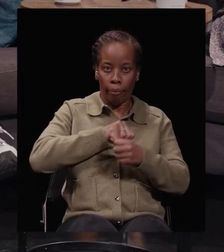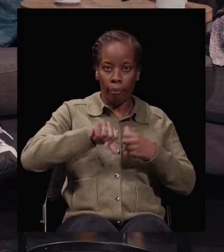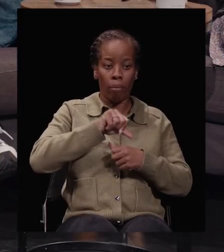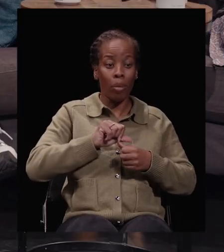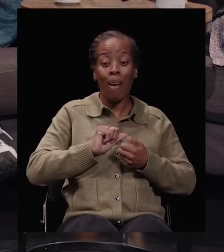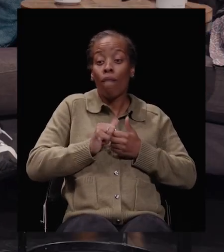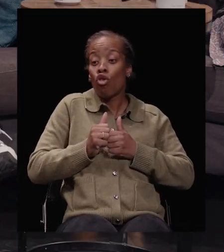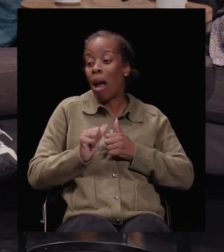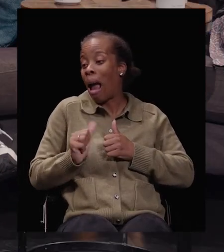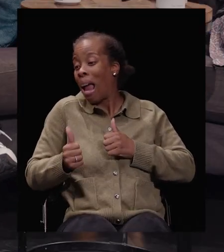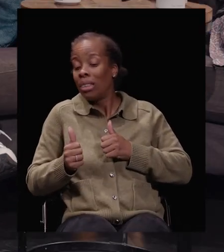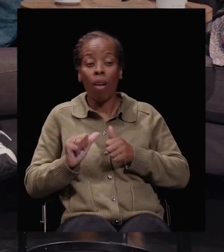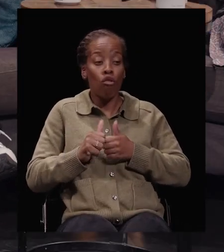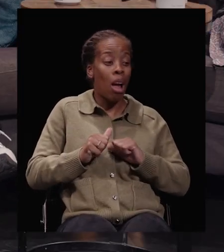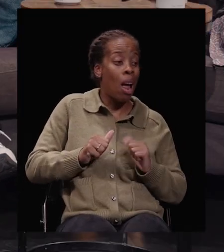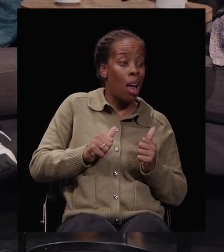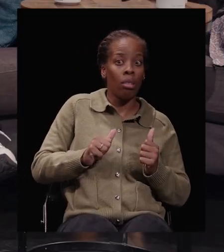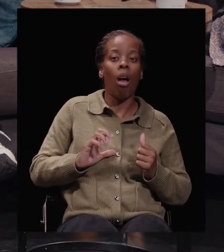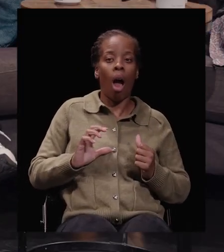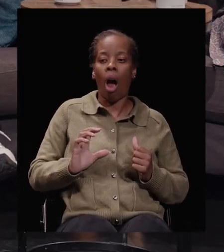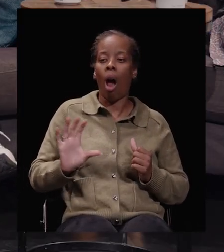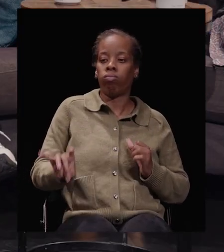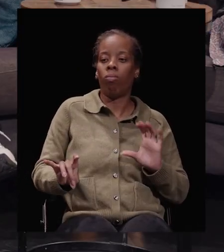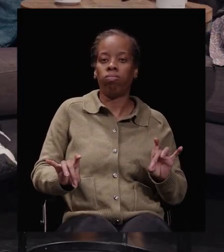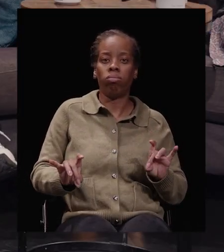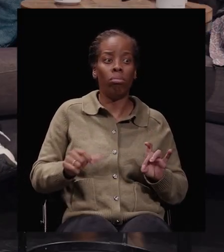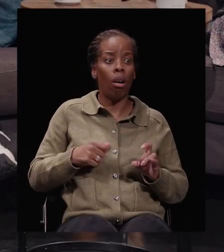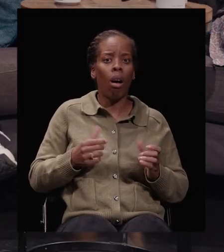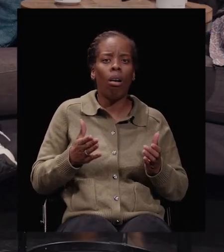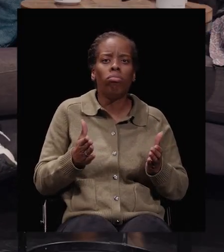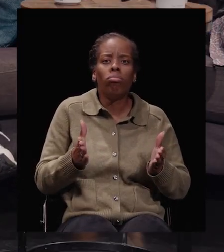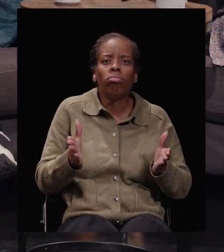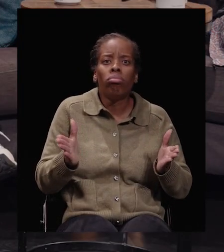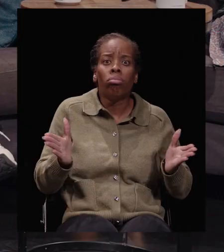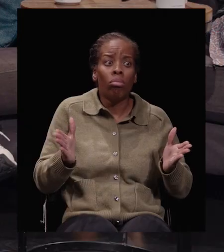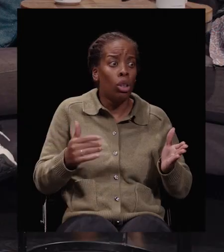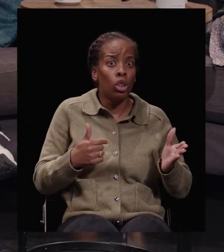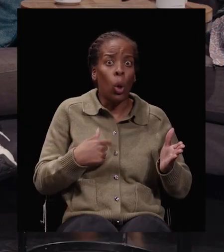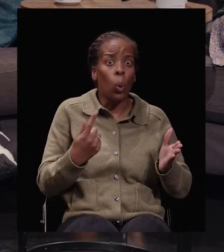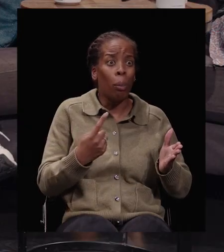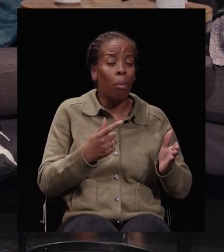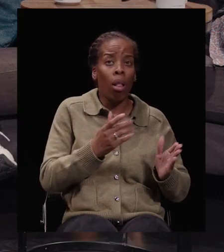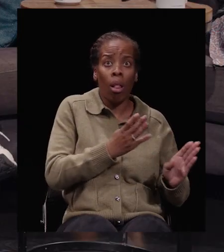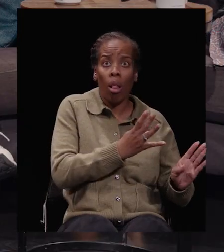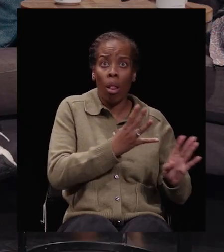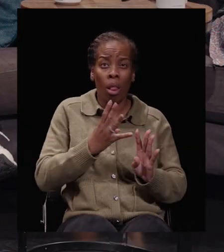or kids of friends, and that really narrows who's even getting to the front door in terms of making their way